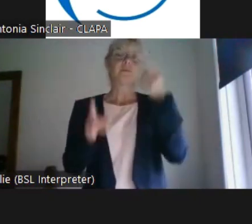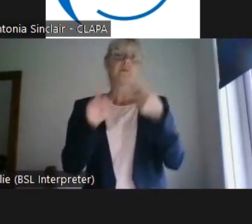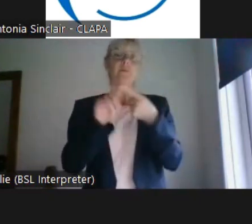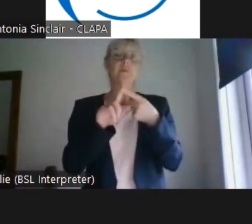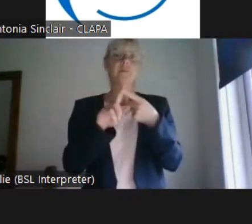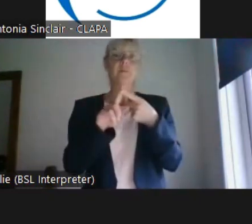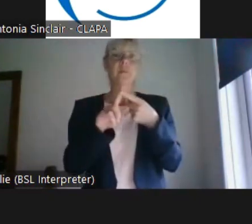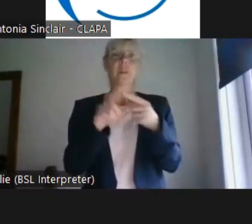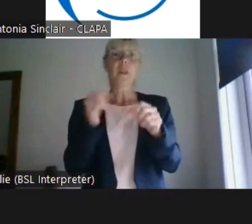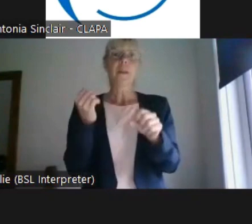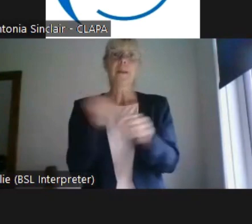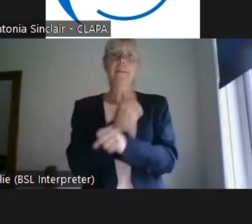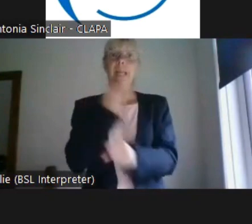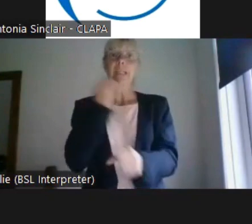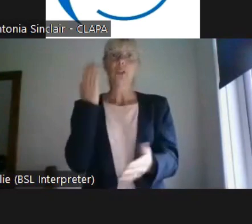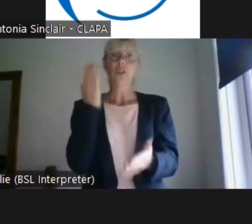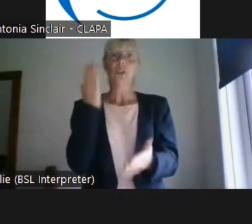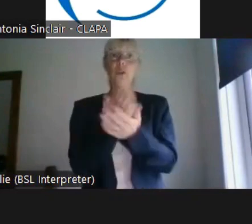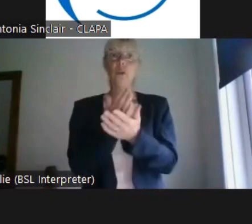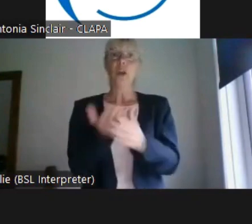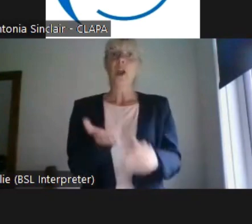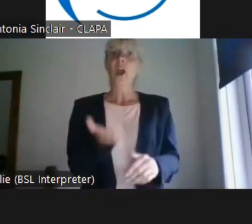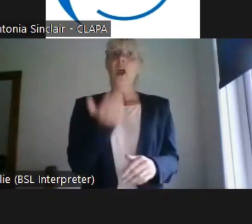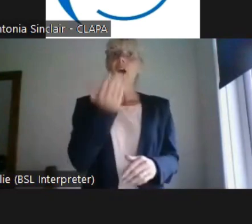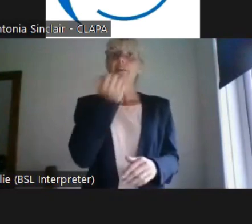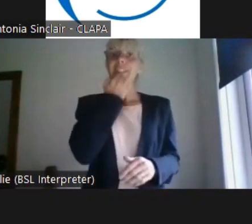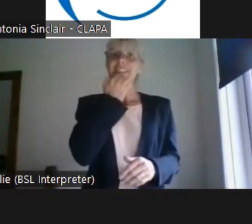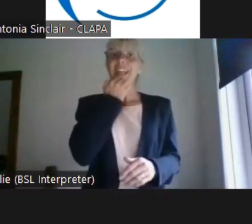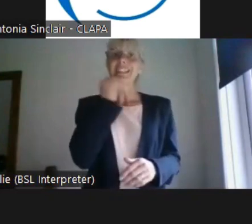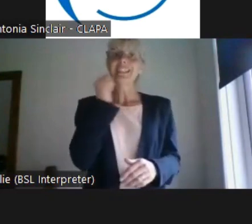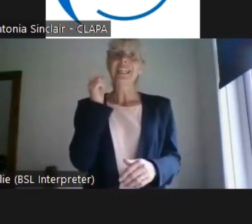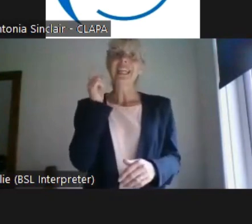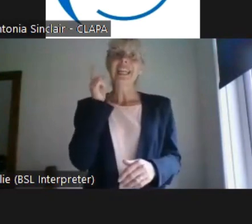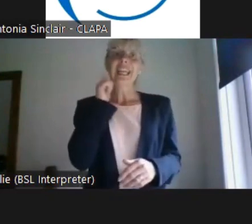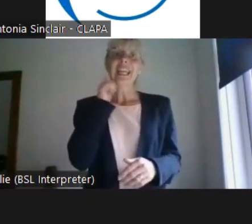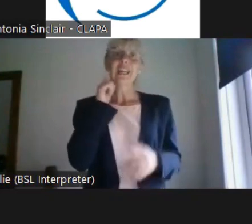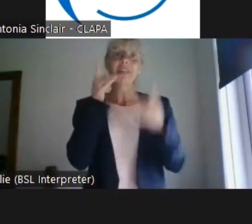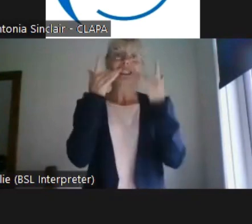making sure you've got an update hearing test up-to-date hearing aids everything is optimized